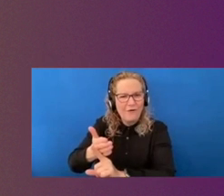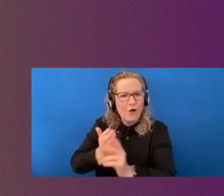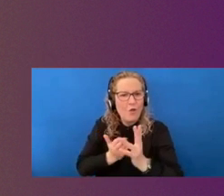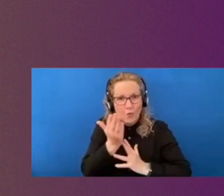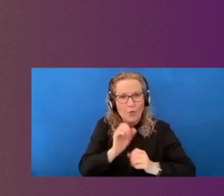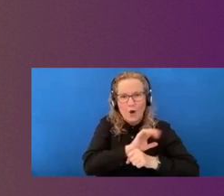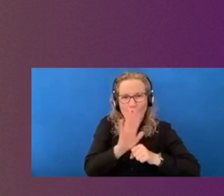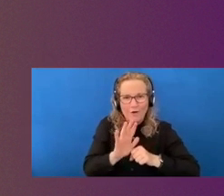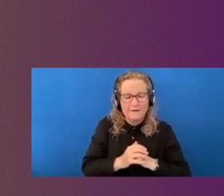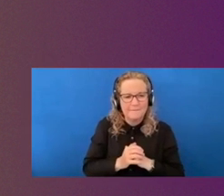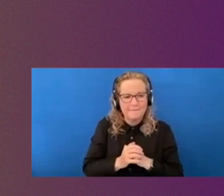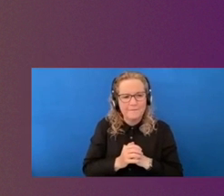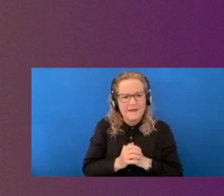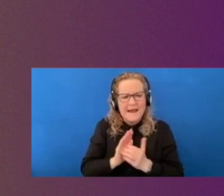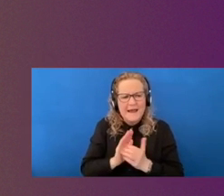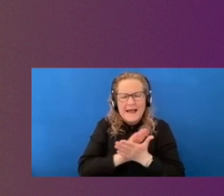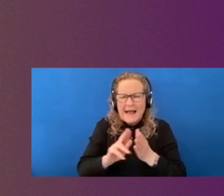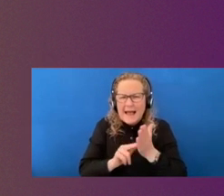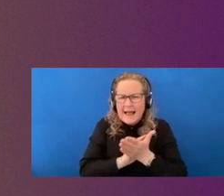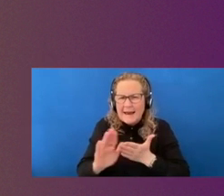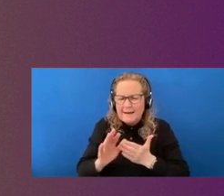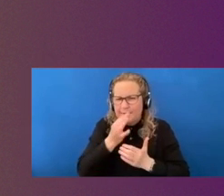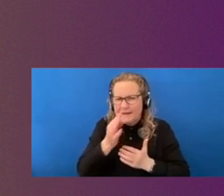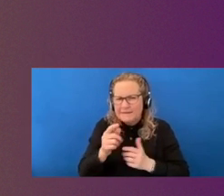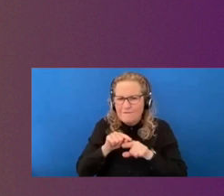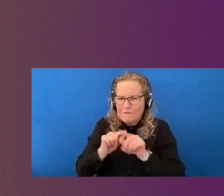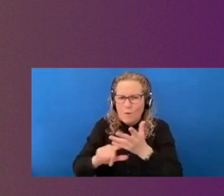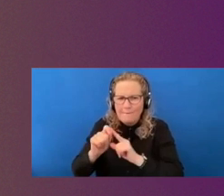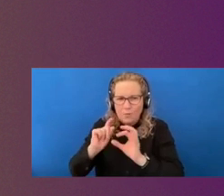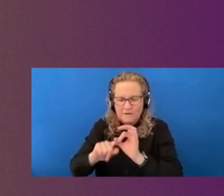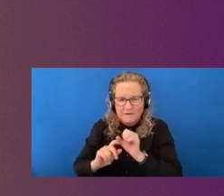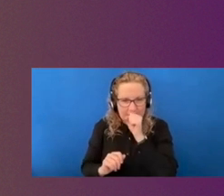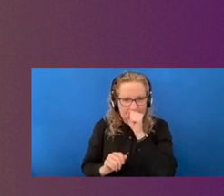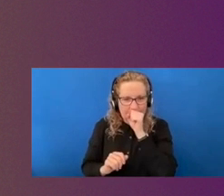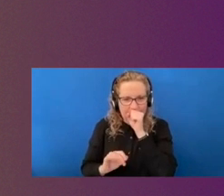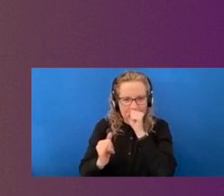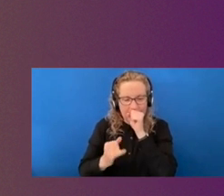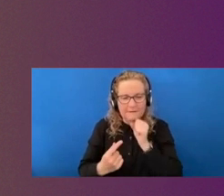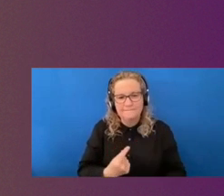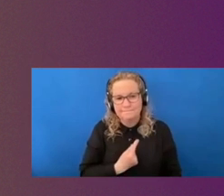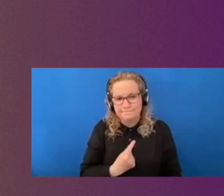question which is have you and this might be personal but have you disclosed your disability